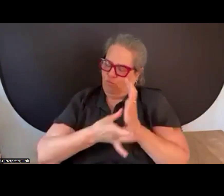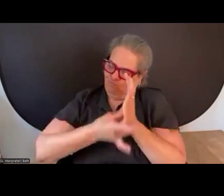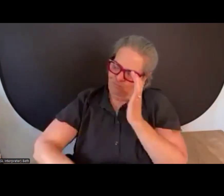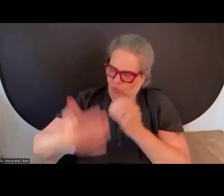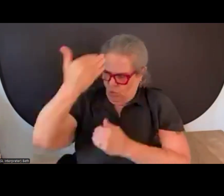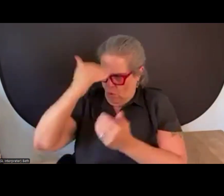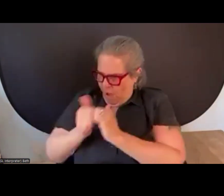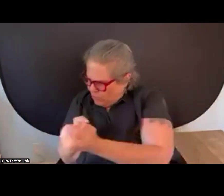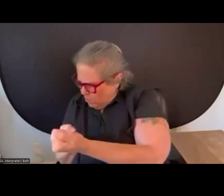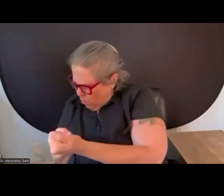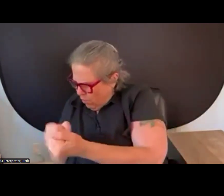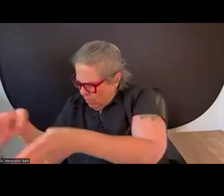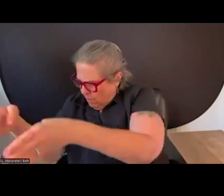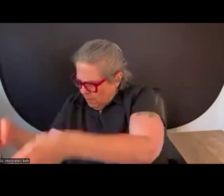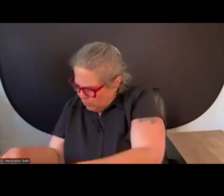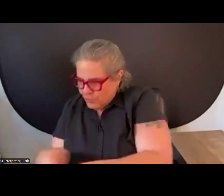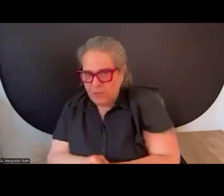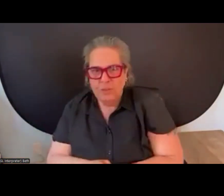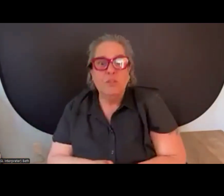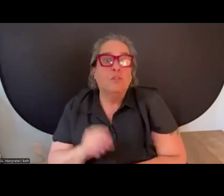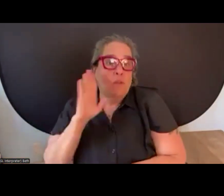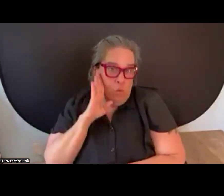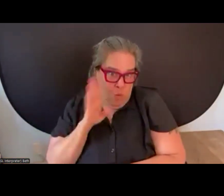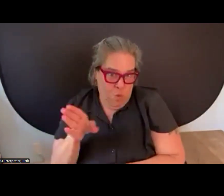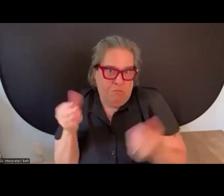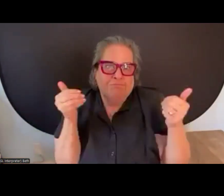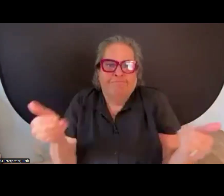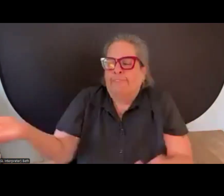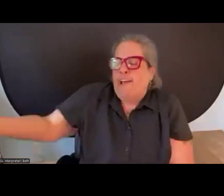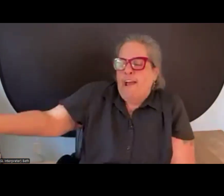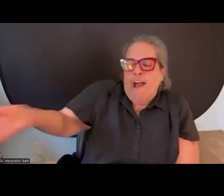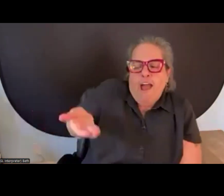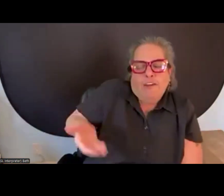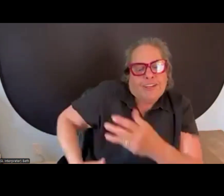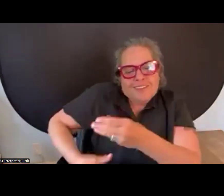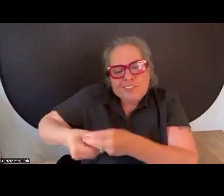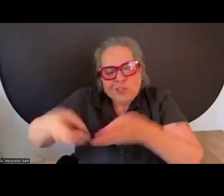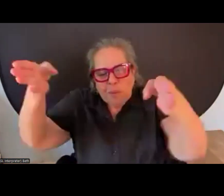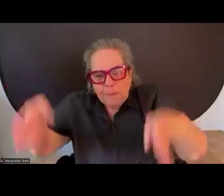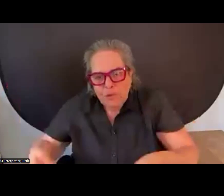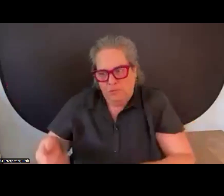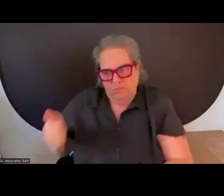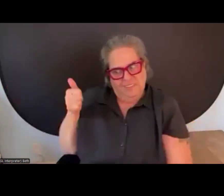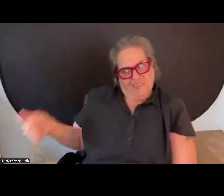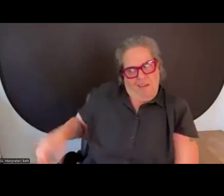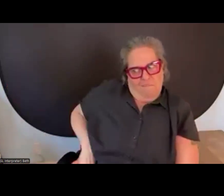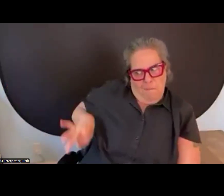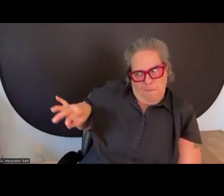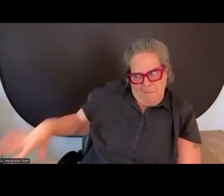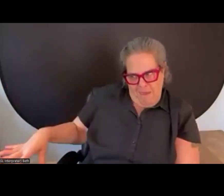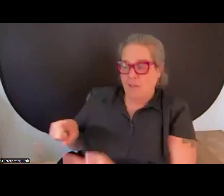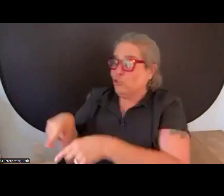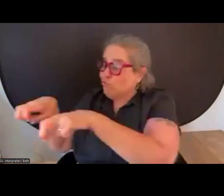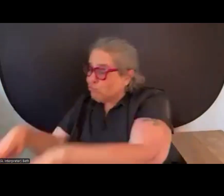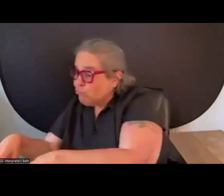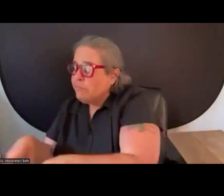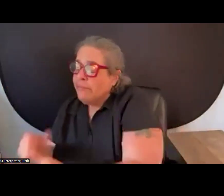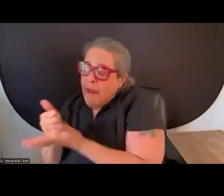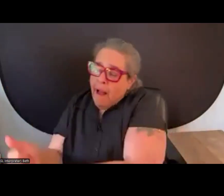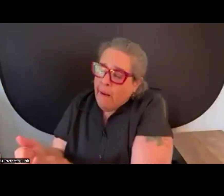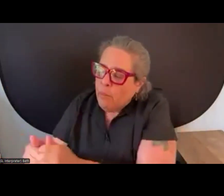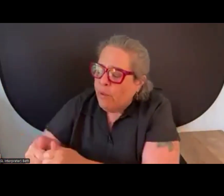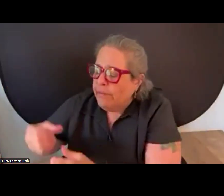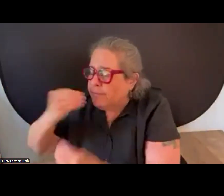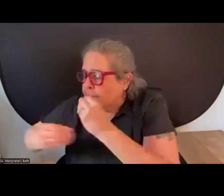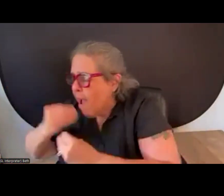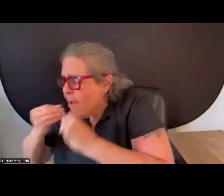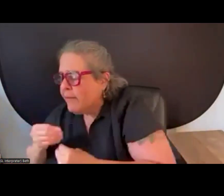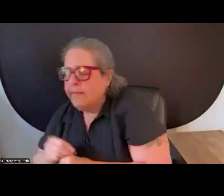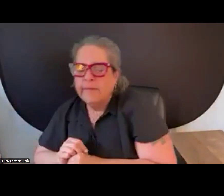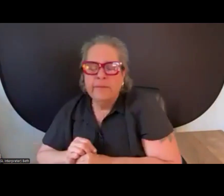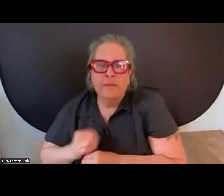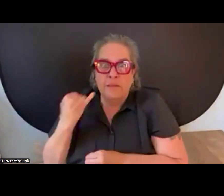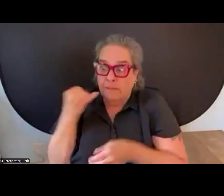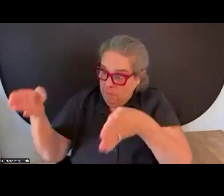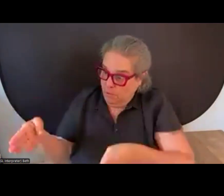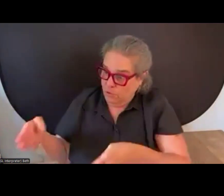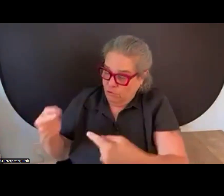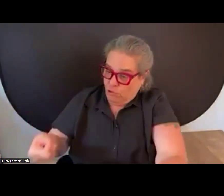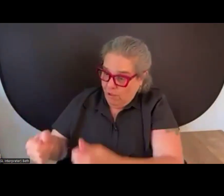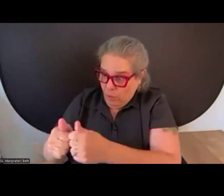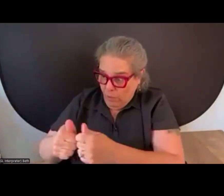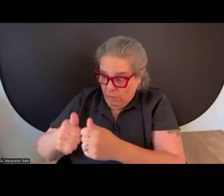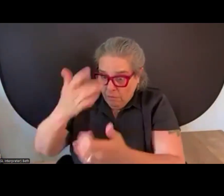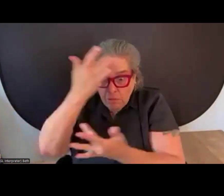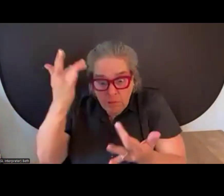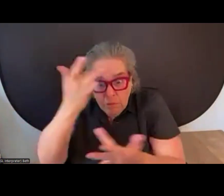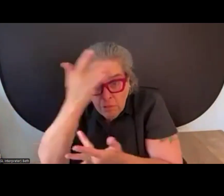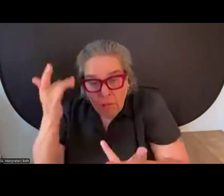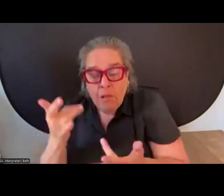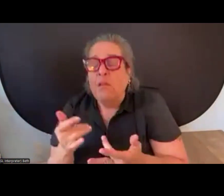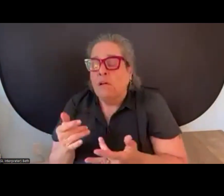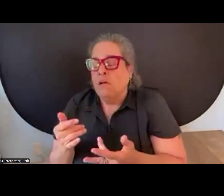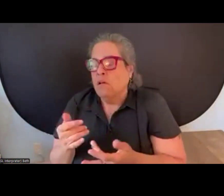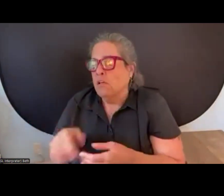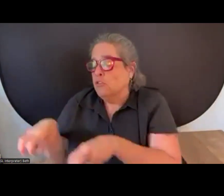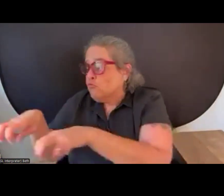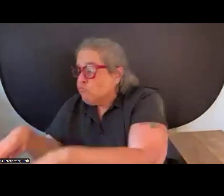And people will then hire someone to come in often during meal times or during sundowning can be an issue especially with people suffering from some form of dementia.